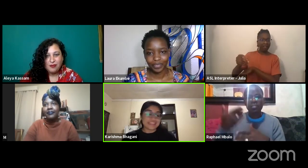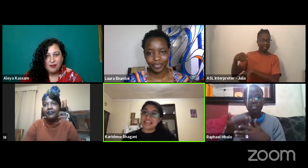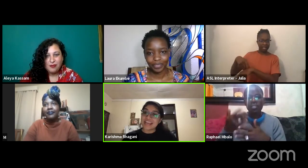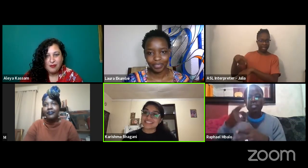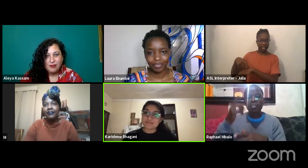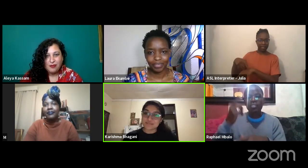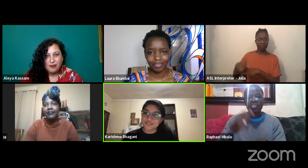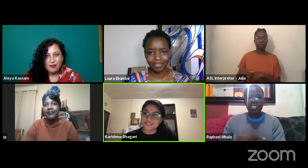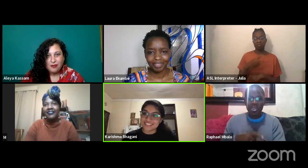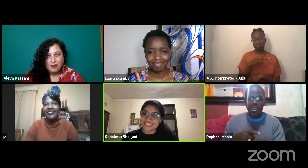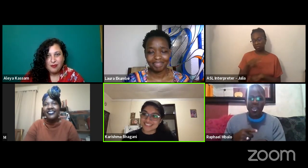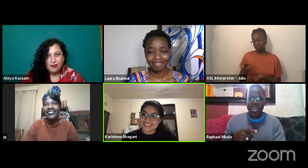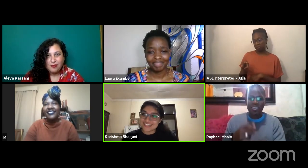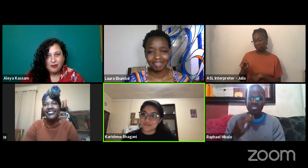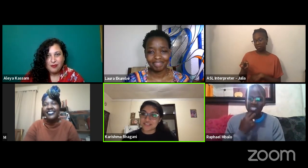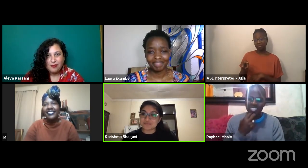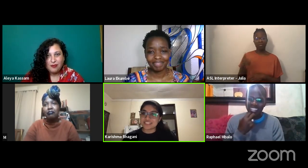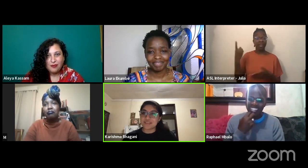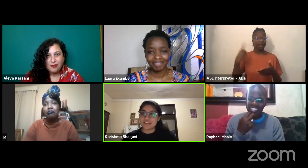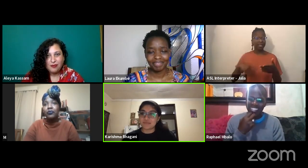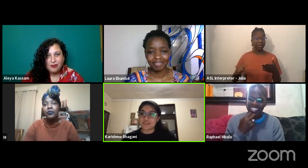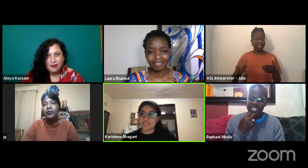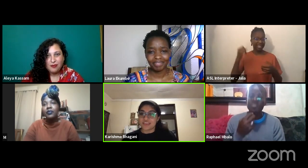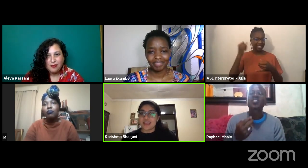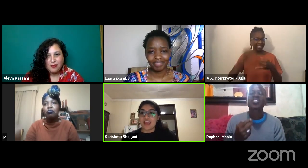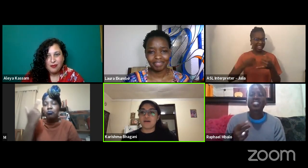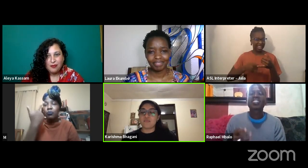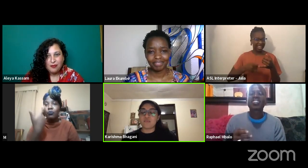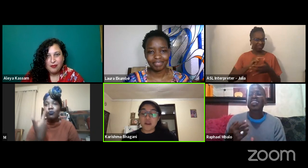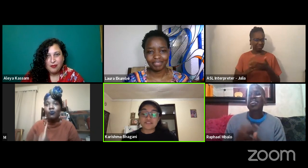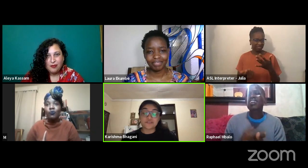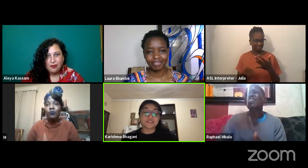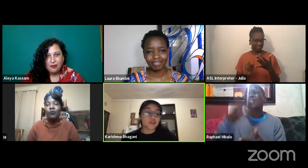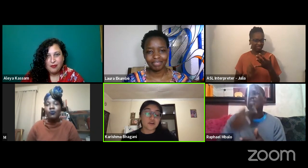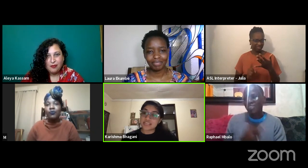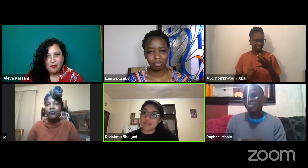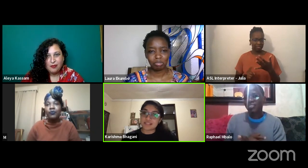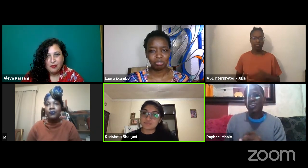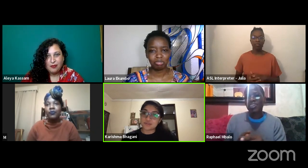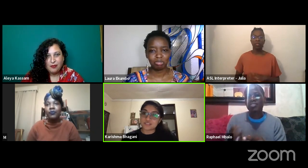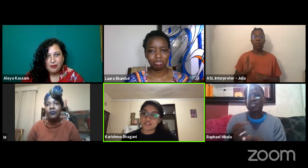The last episode of this series, we're going to be speaking with a wonderful long time arts producer,